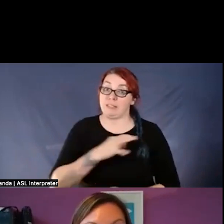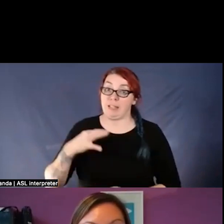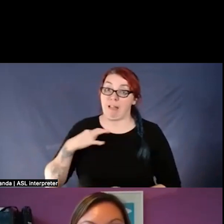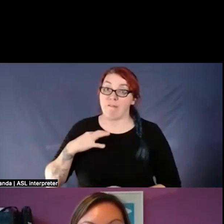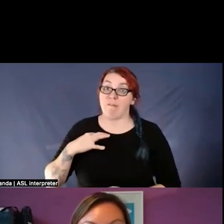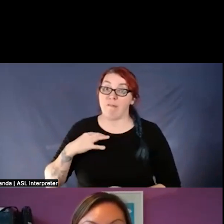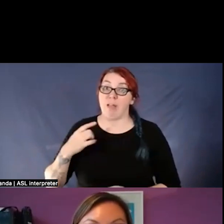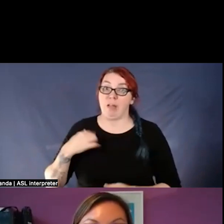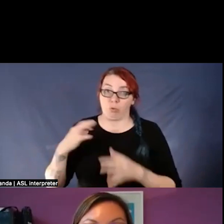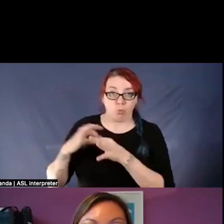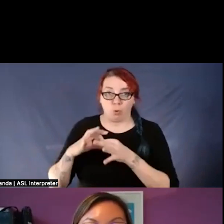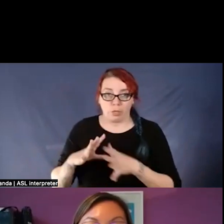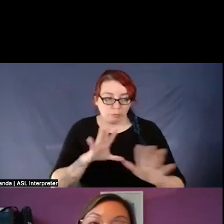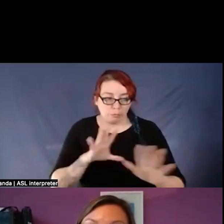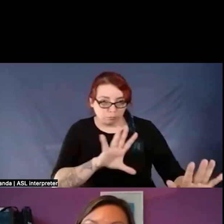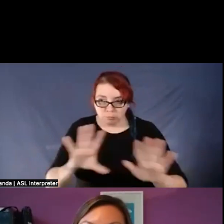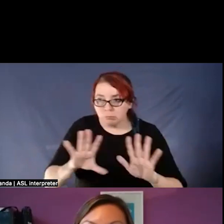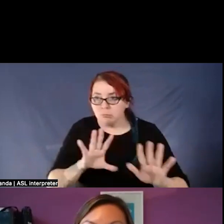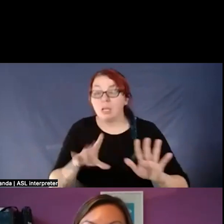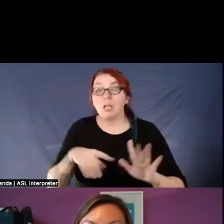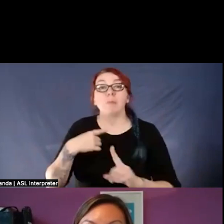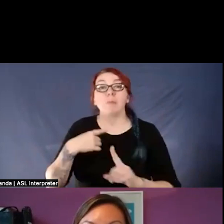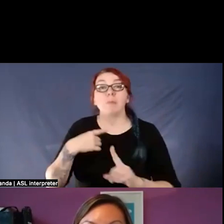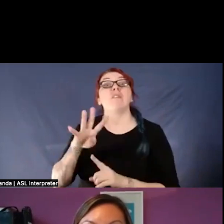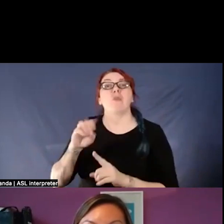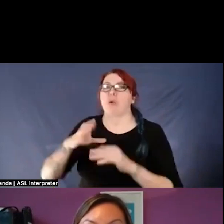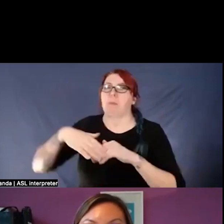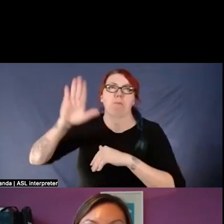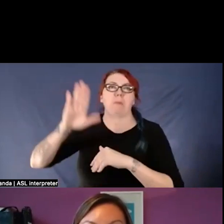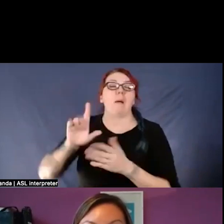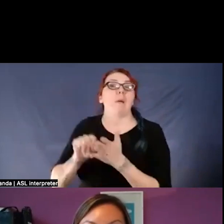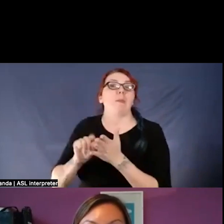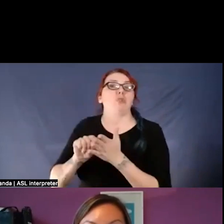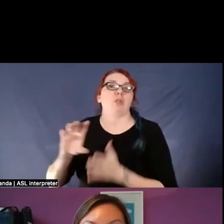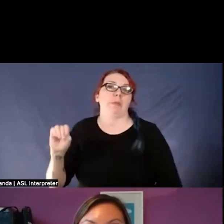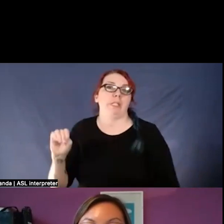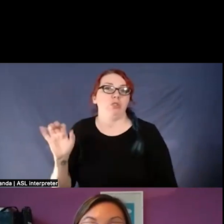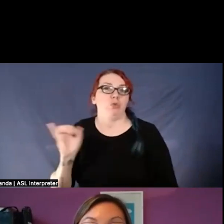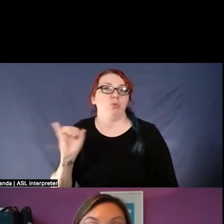publishers. I don't have to collaborate too much. So my tips work well if you're kind of like a lone